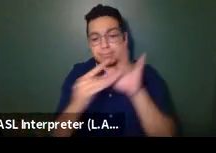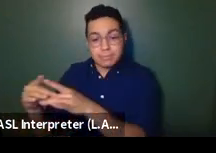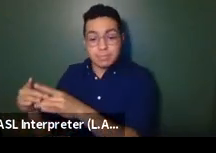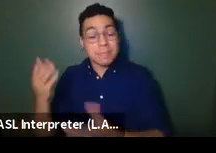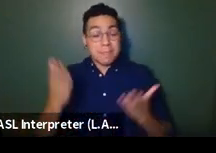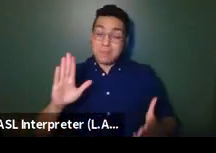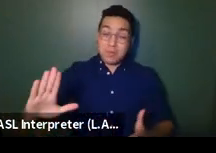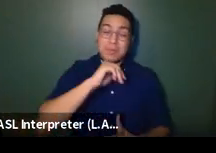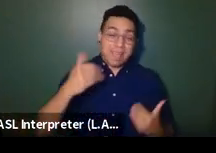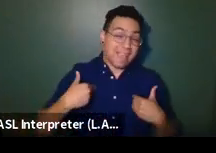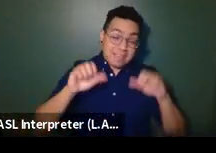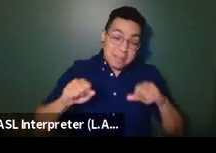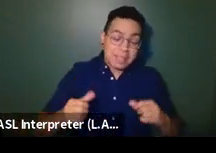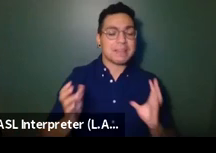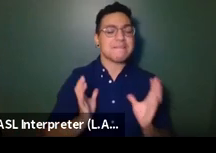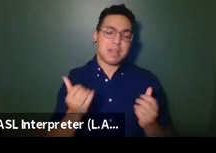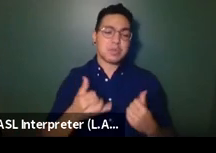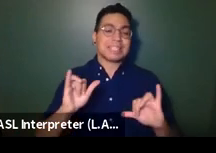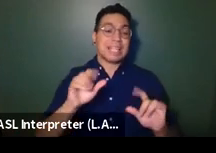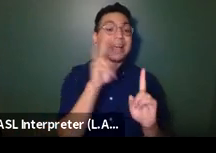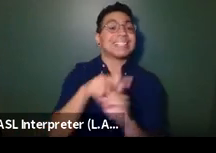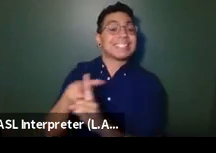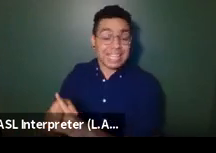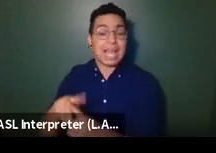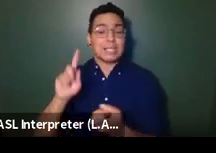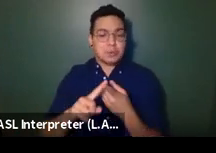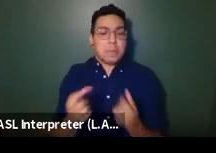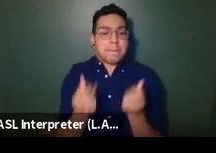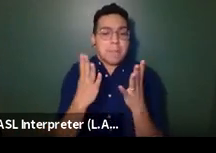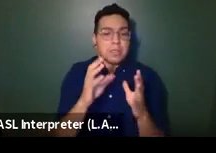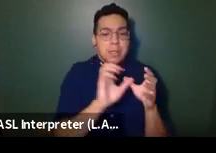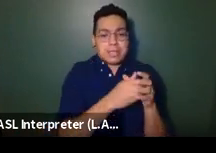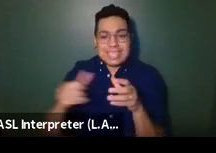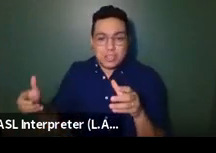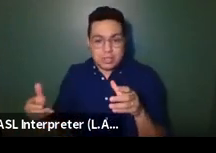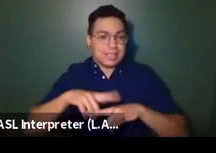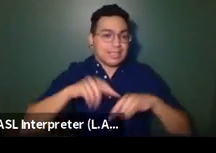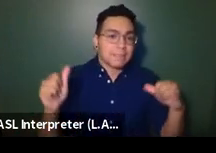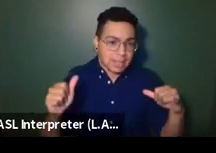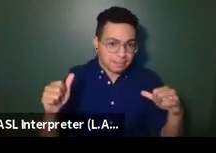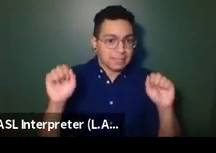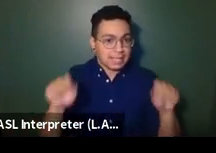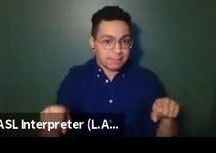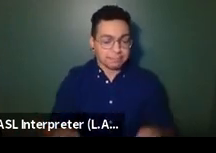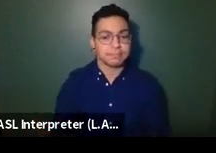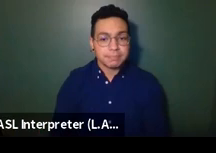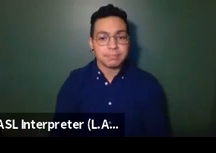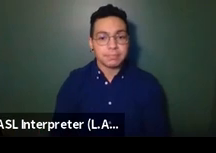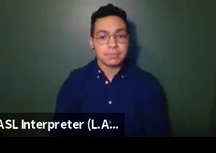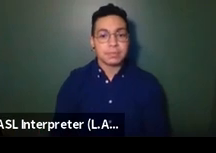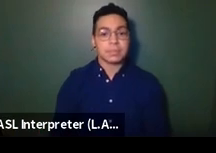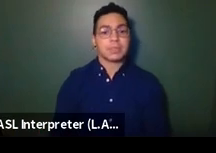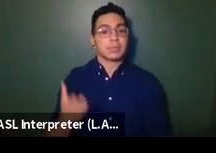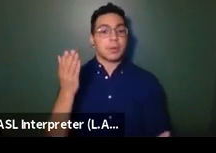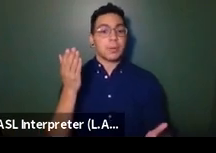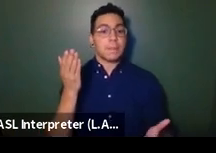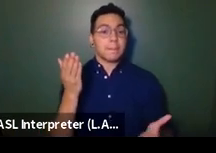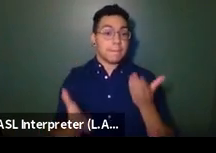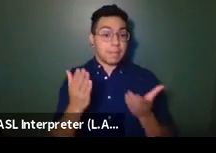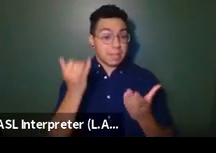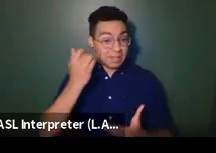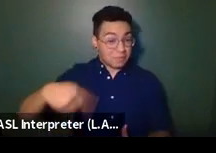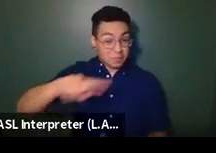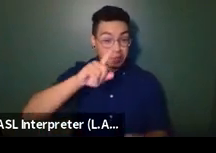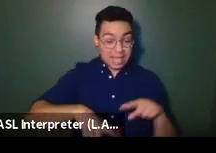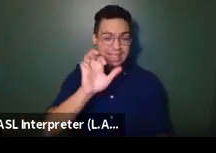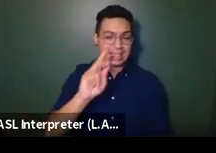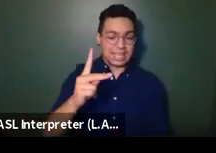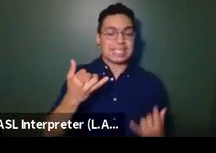ESD 189 - Amy Colburn: Assign assignments to multiple sections at one time. So you can still kind of get around that. If you don't have the ability to link. I would just say that before you link sections.